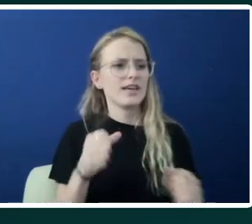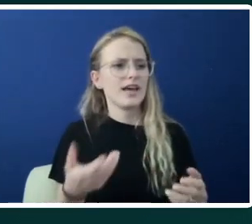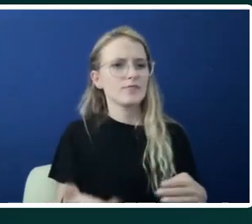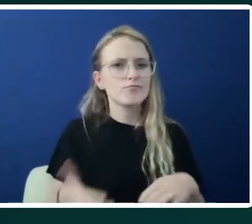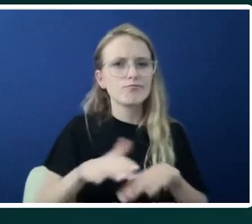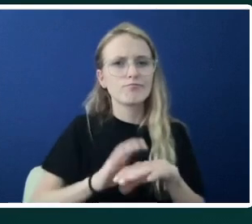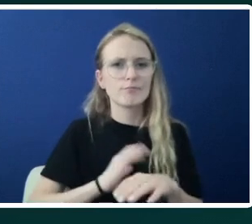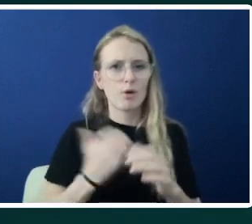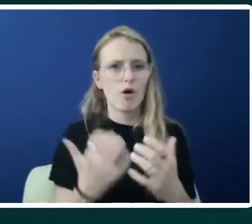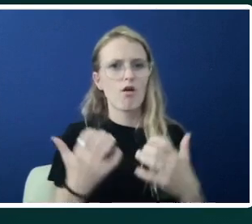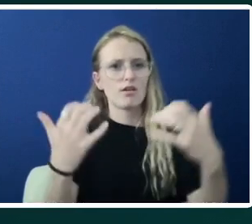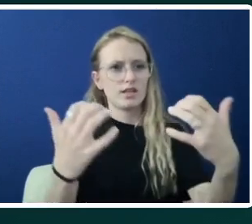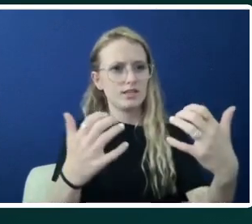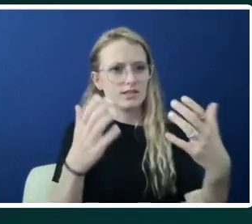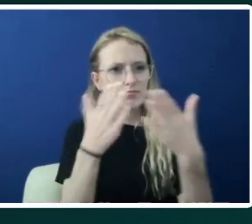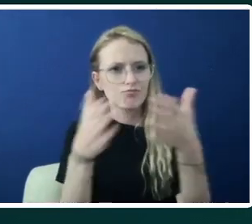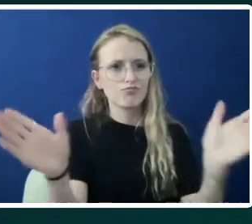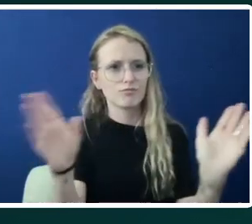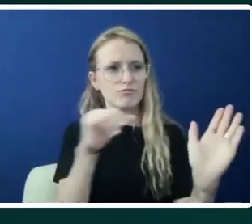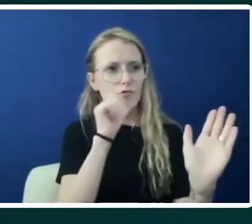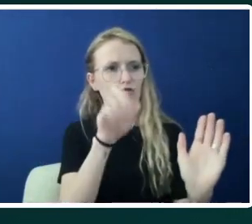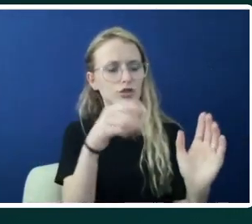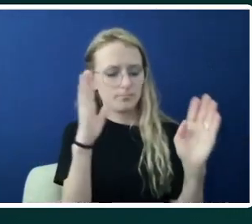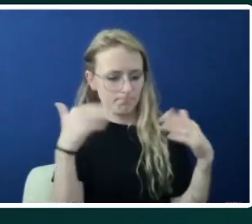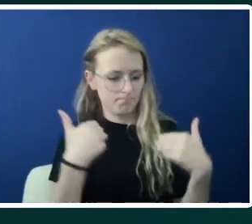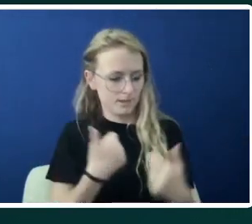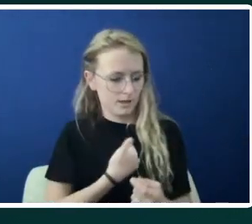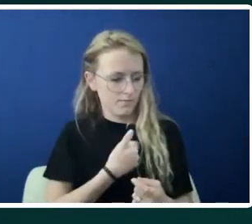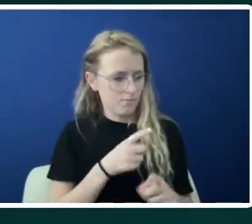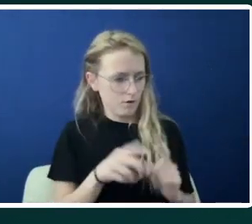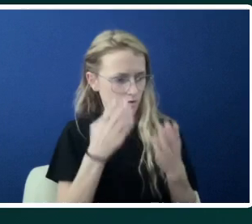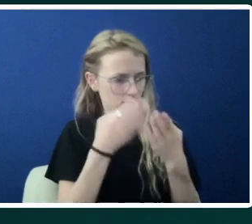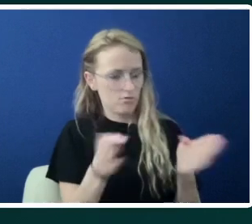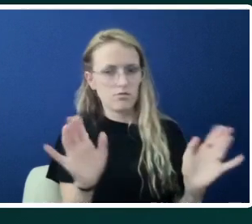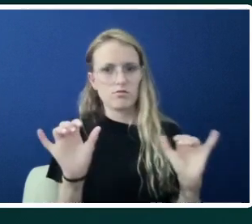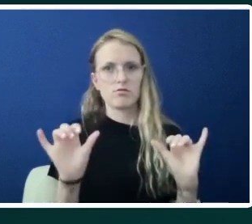of the things that digital media makes possible to us. So, whether it's a Zoom meeting with you, and